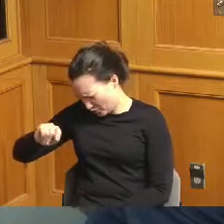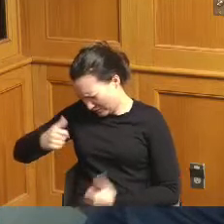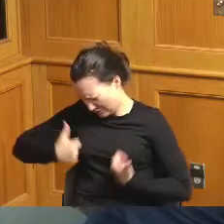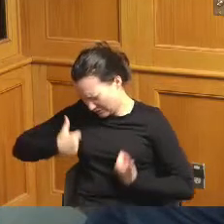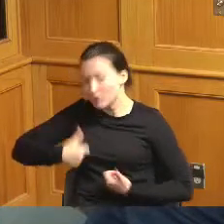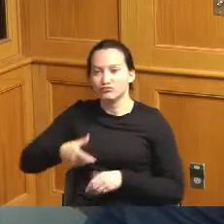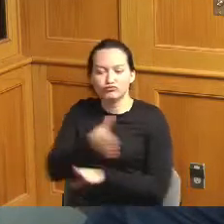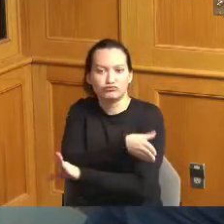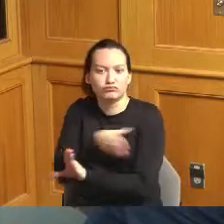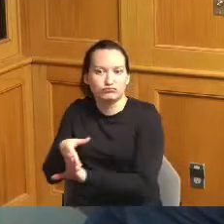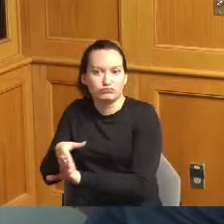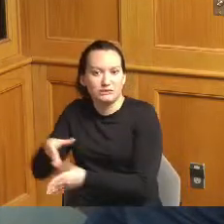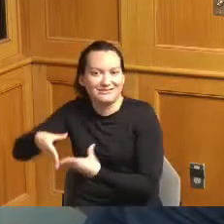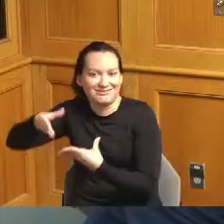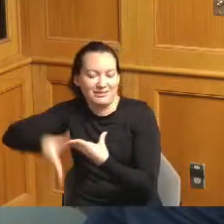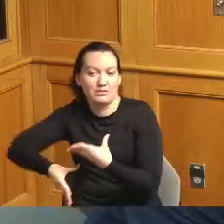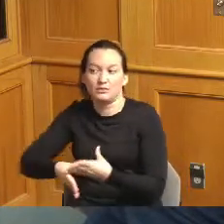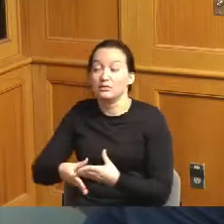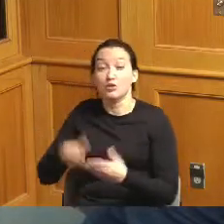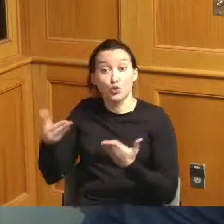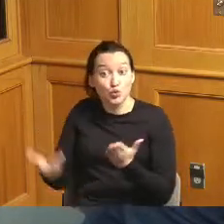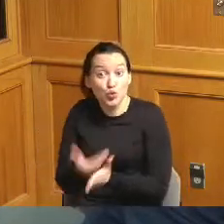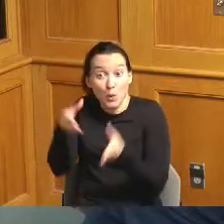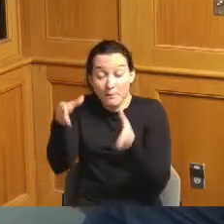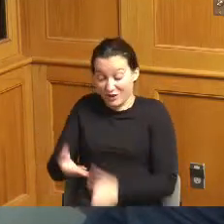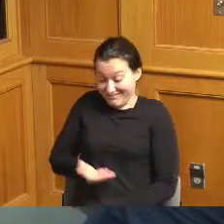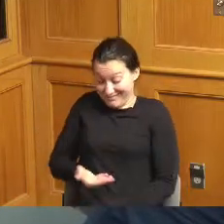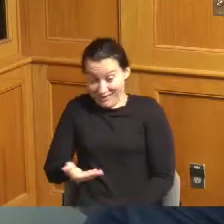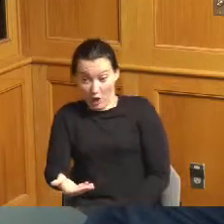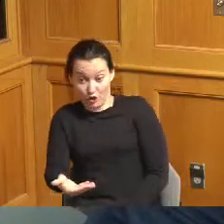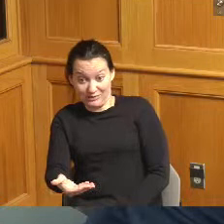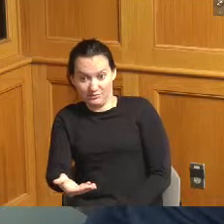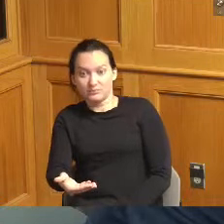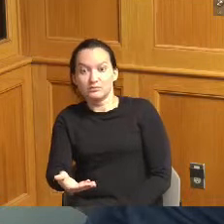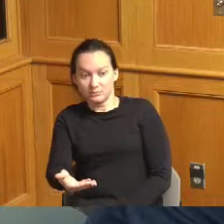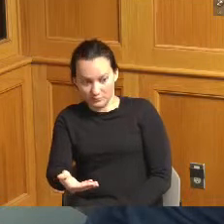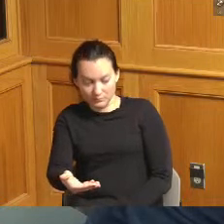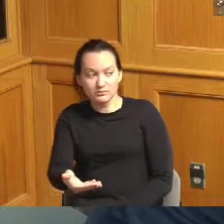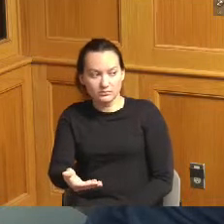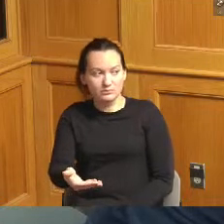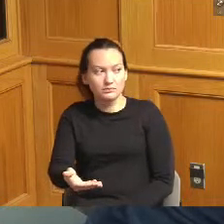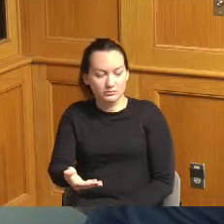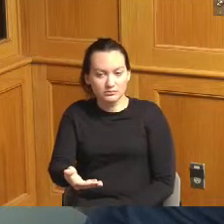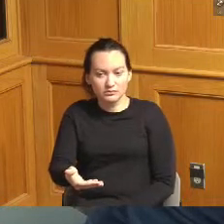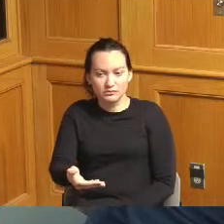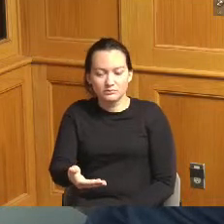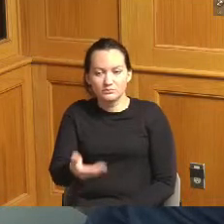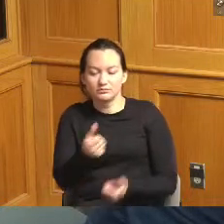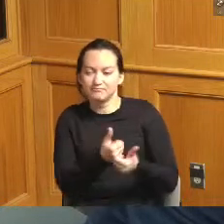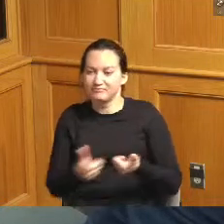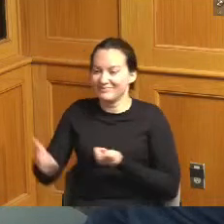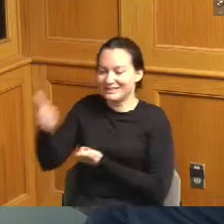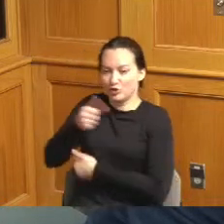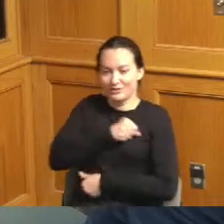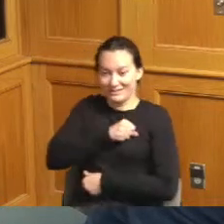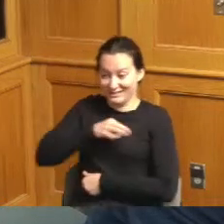we're running it through so any new person that comes in that a senior staff has brought them in